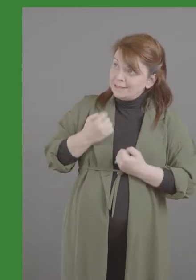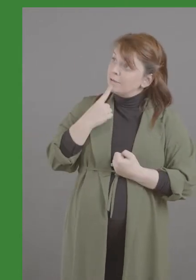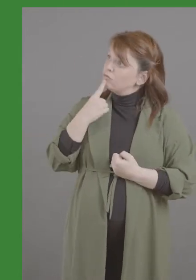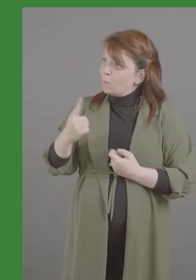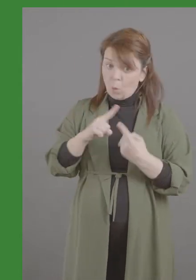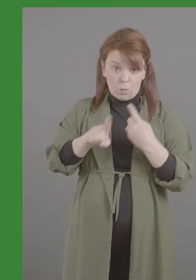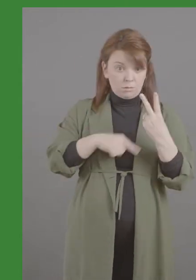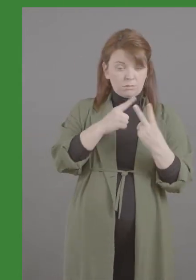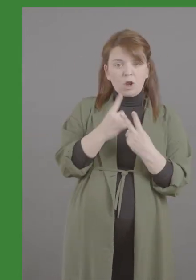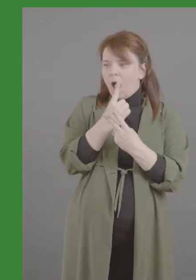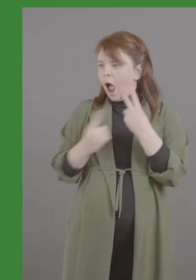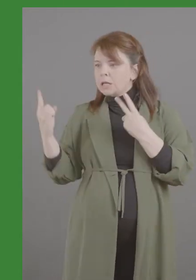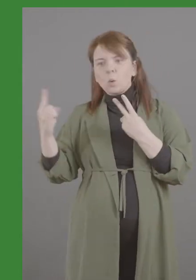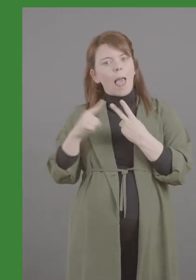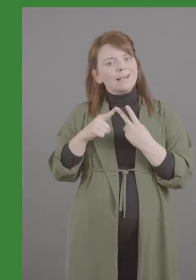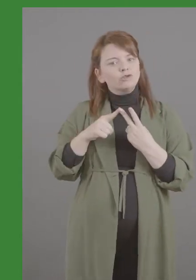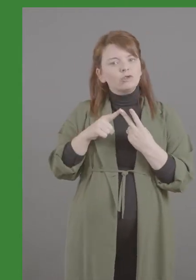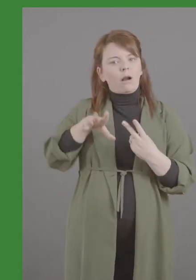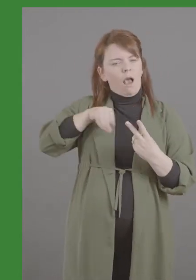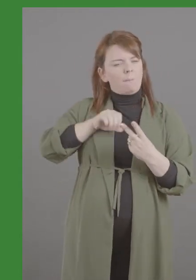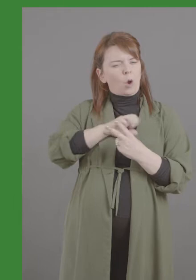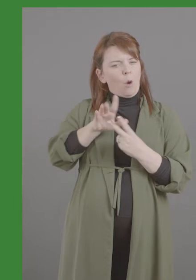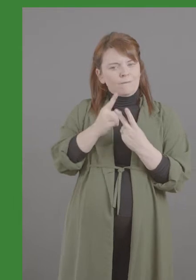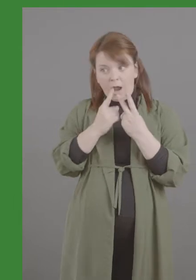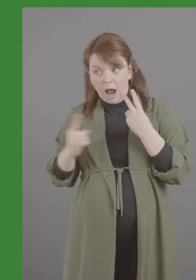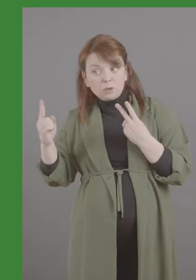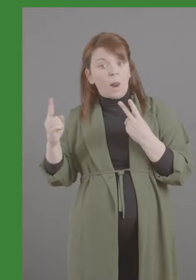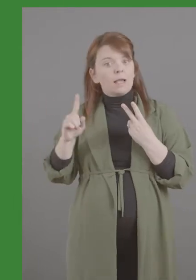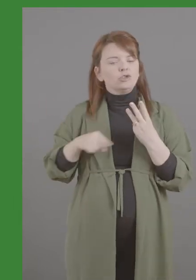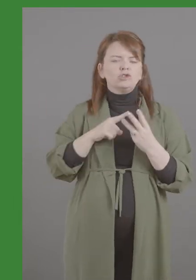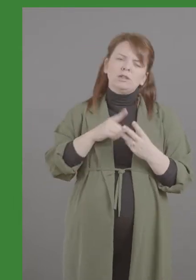self-isolation if receiving a positive result in order to have any meaningful effect.